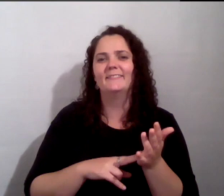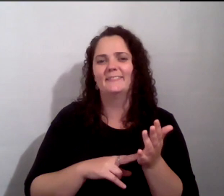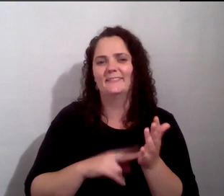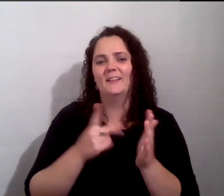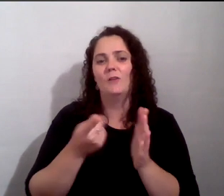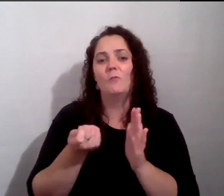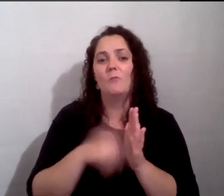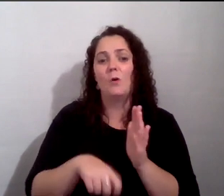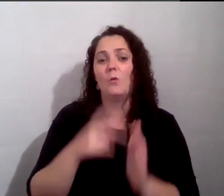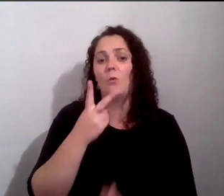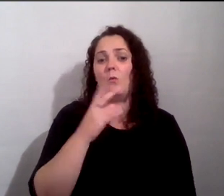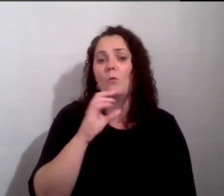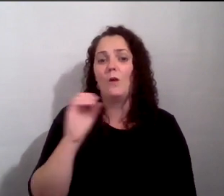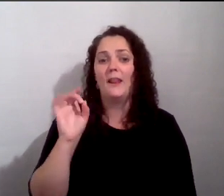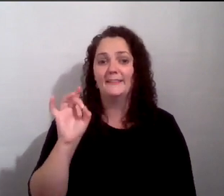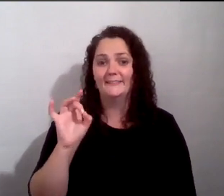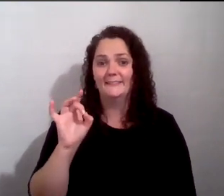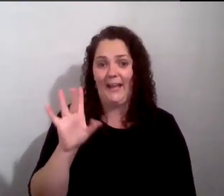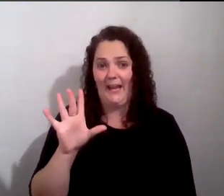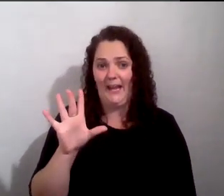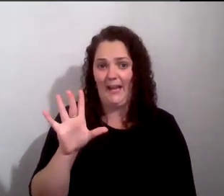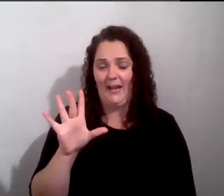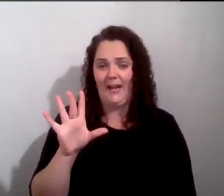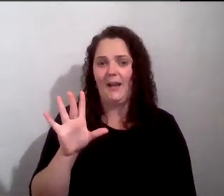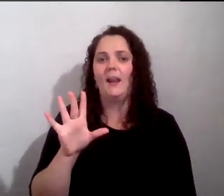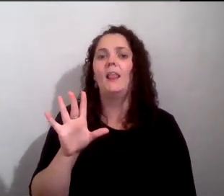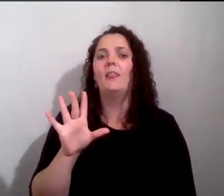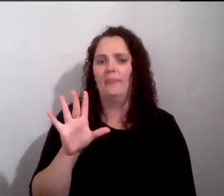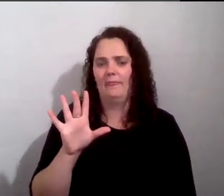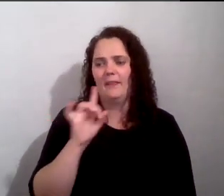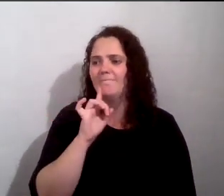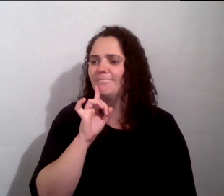but then donated it to the Queensland Art Gallery’s Collection